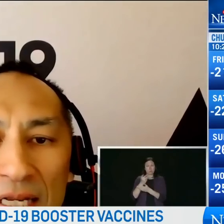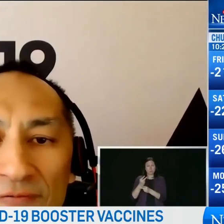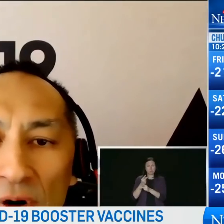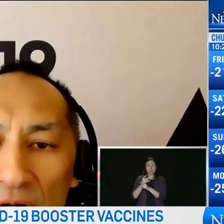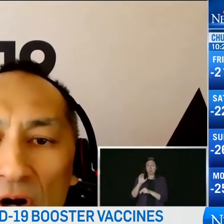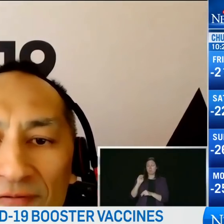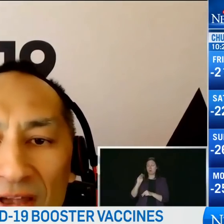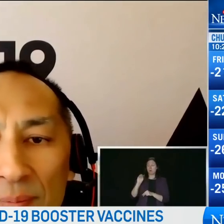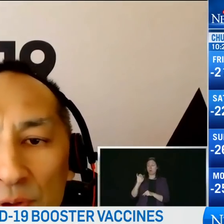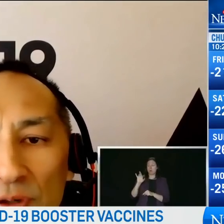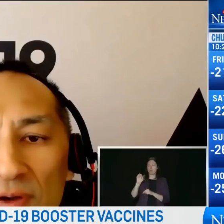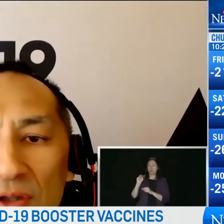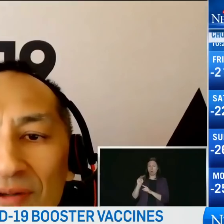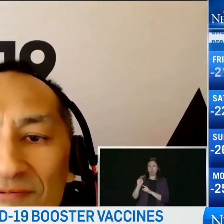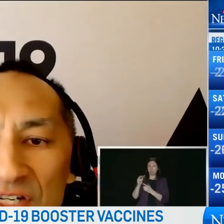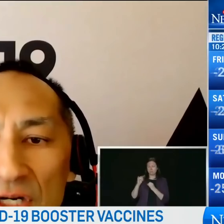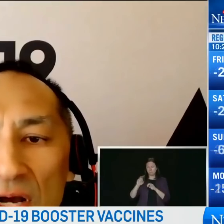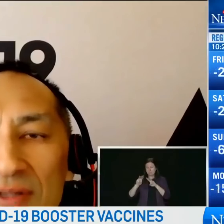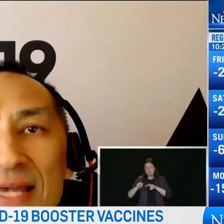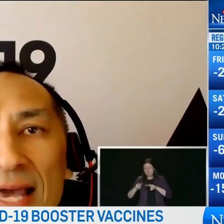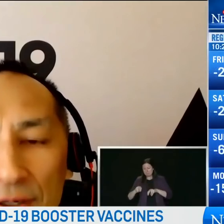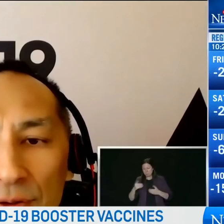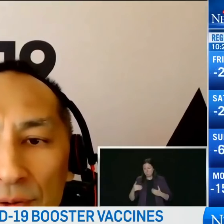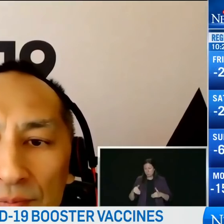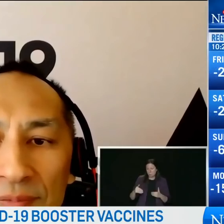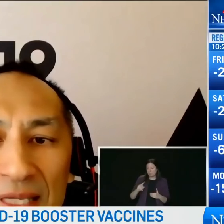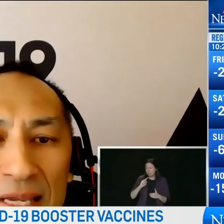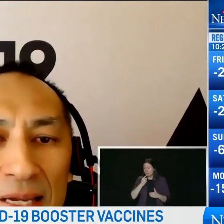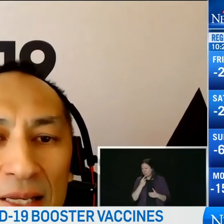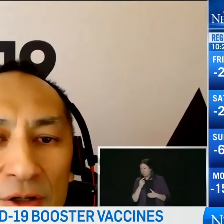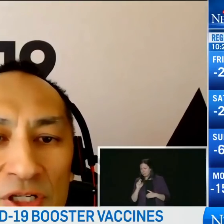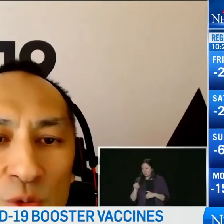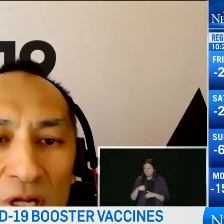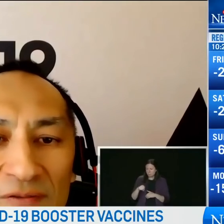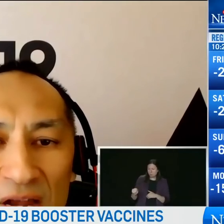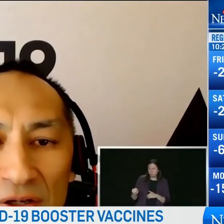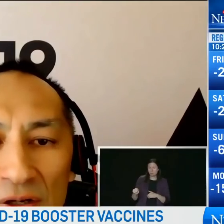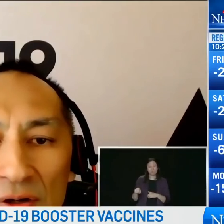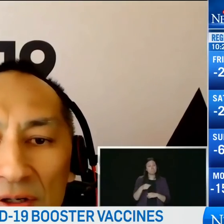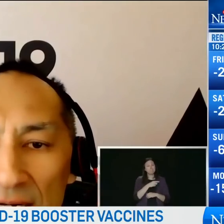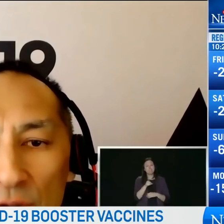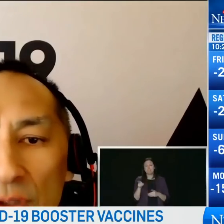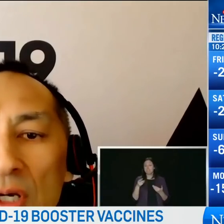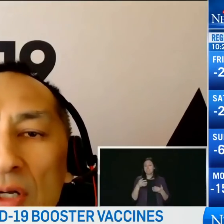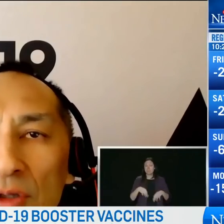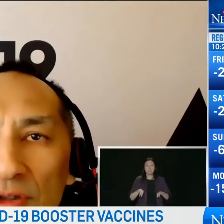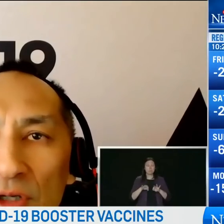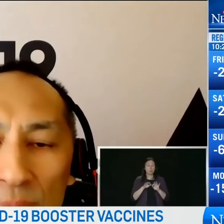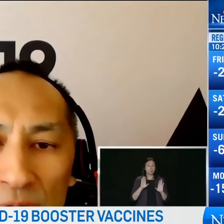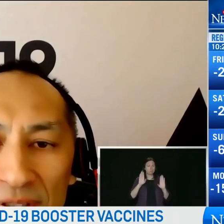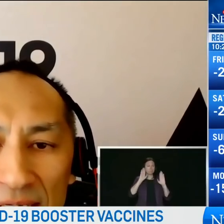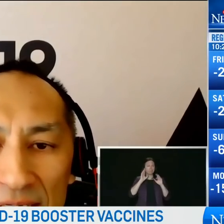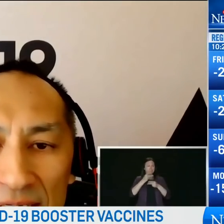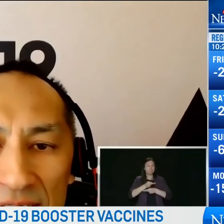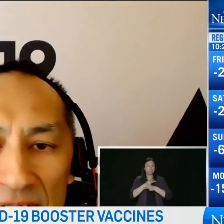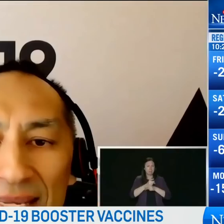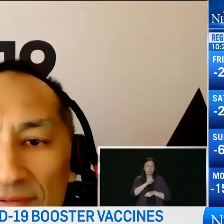CIRCULATE WORLDWIDE AND THE SIGNIFICANCE AND IMPACT OF THE OMICRON VARIANT OF CONCERN IS